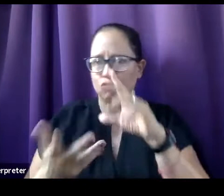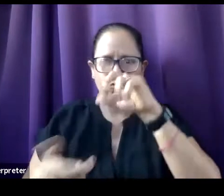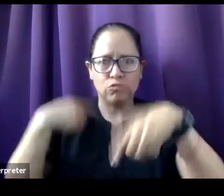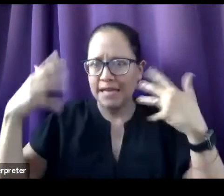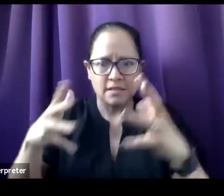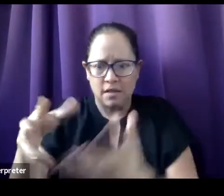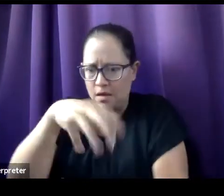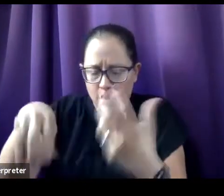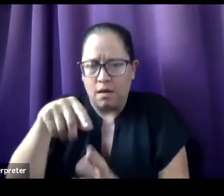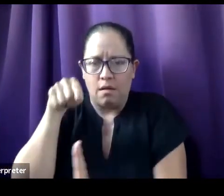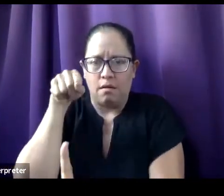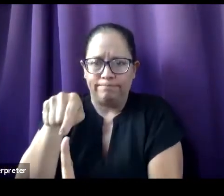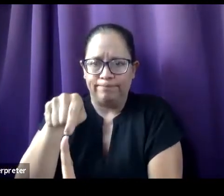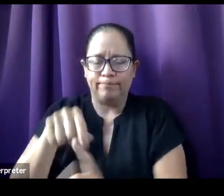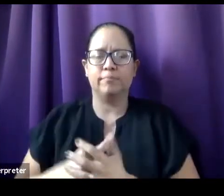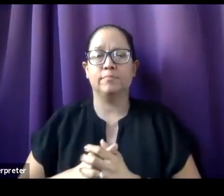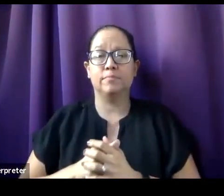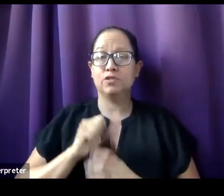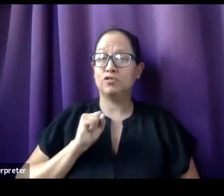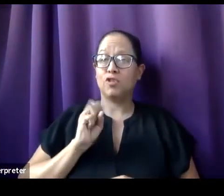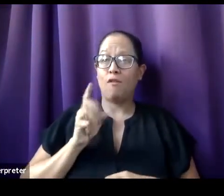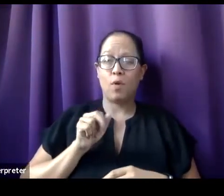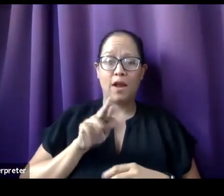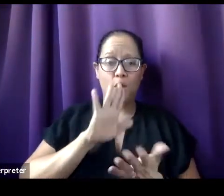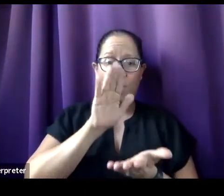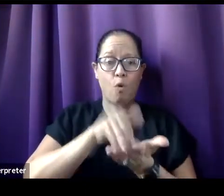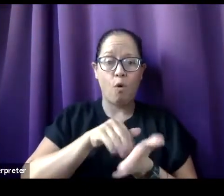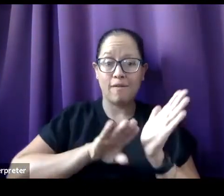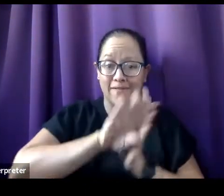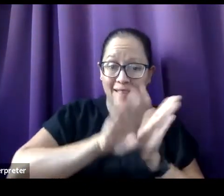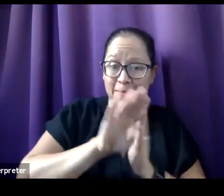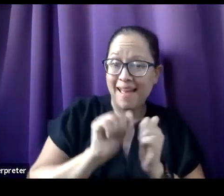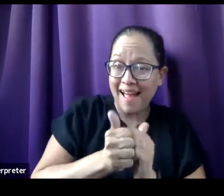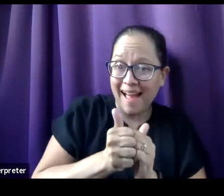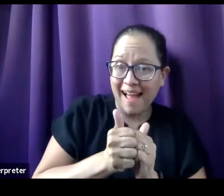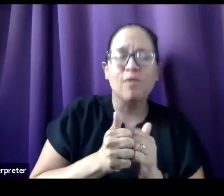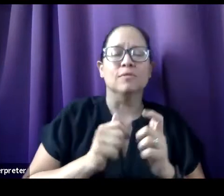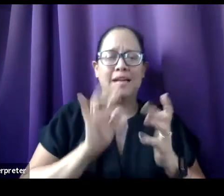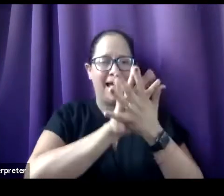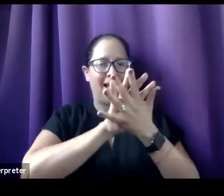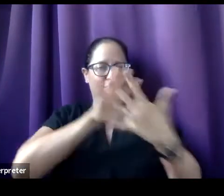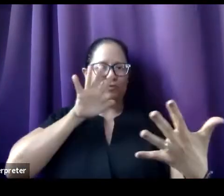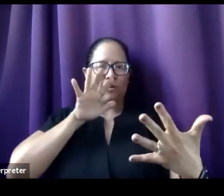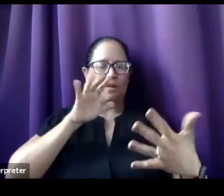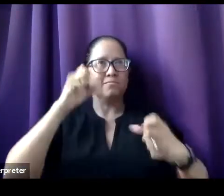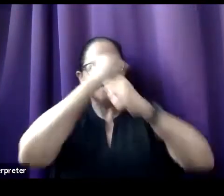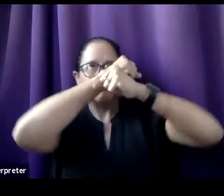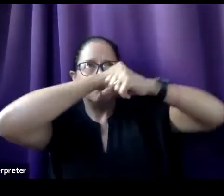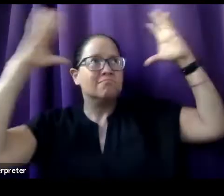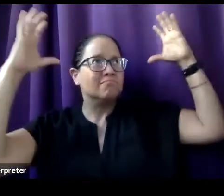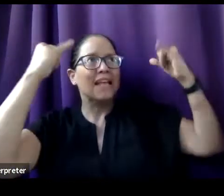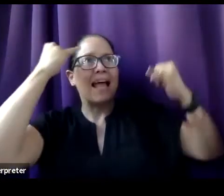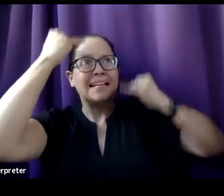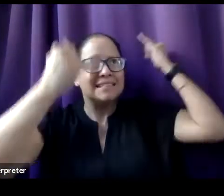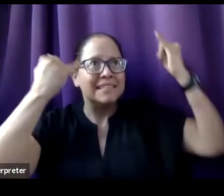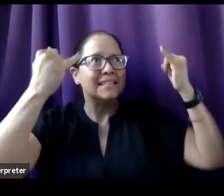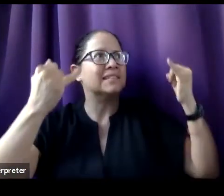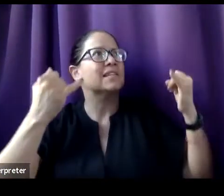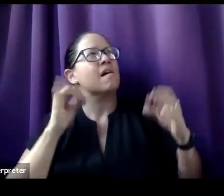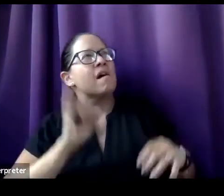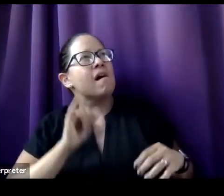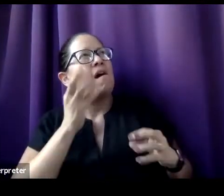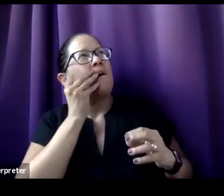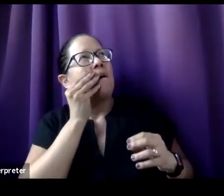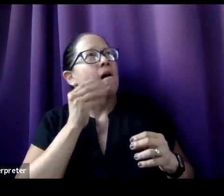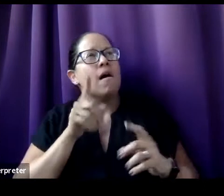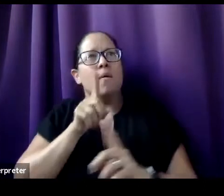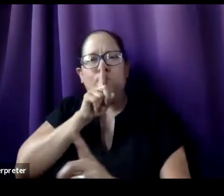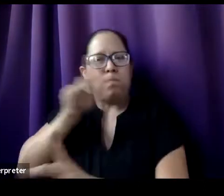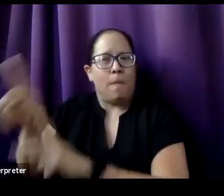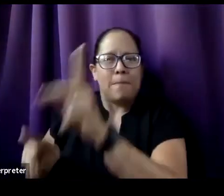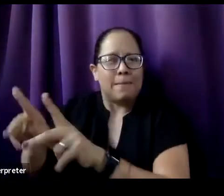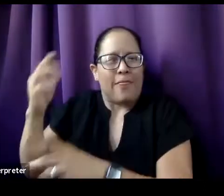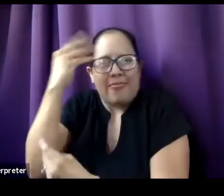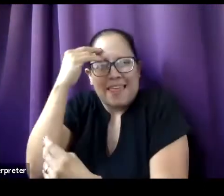My senses of software development begins with abstraction, particularly in moments where it seems as though there's never been something built before.